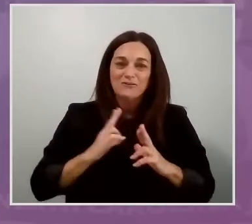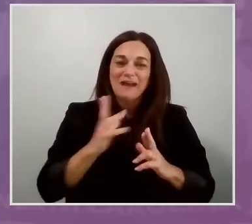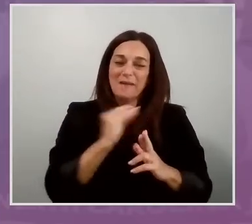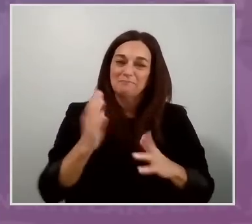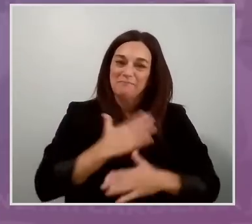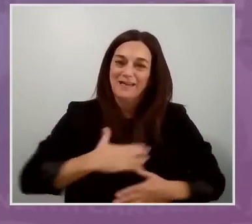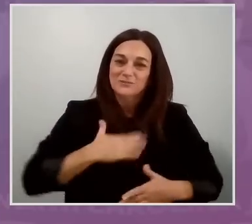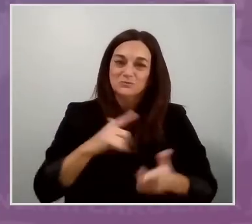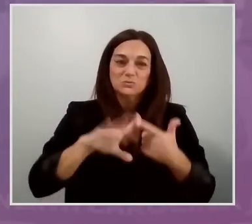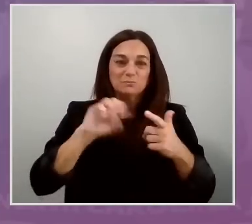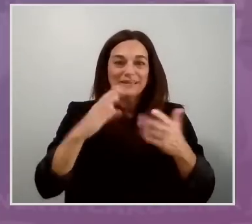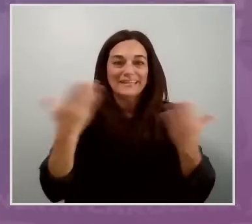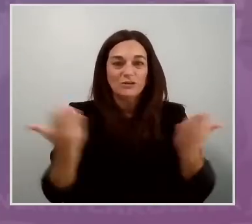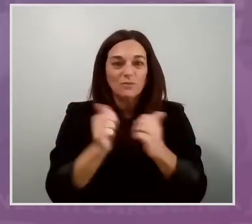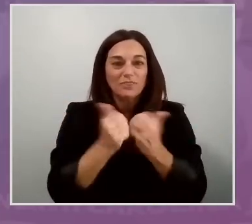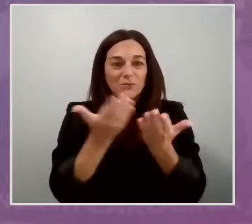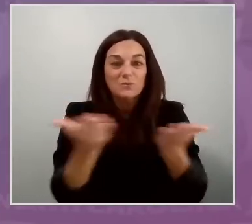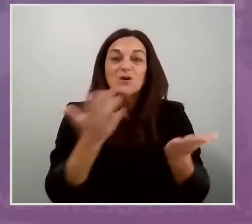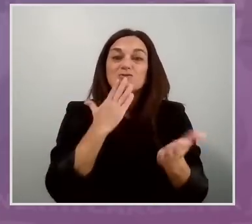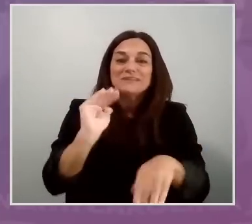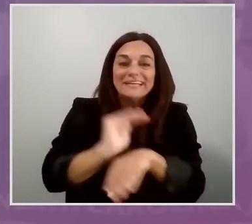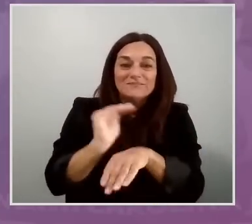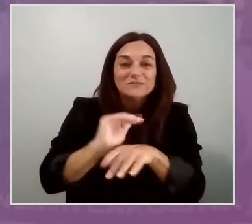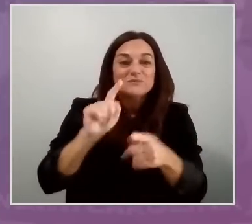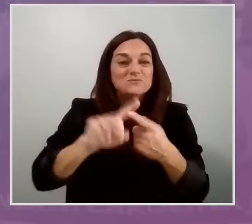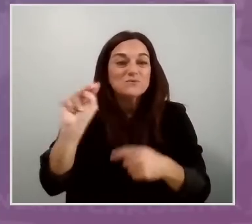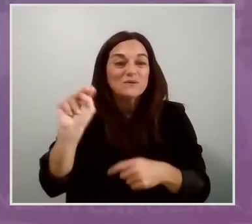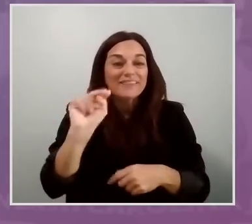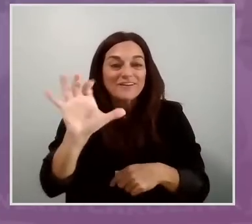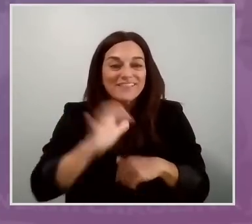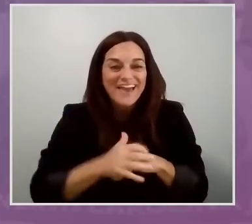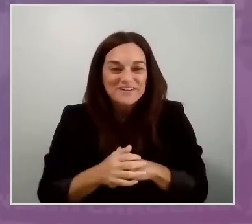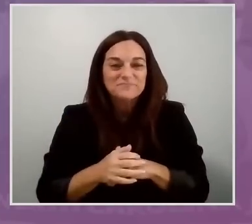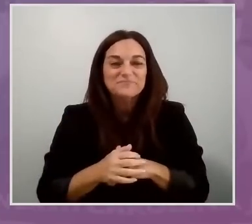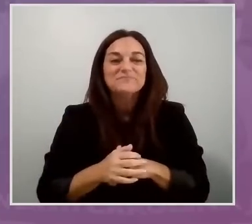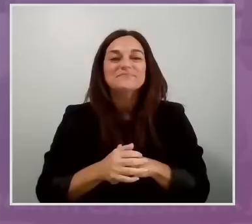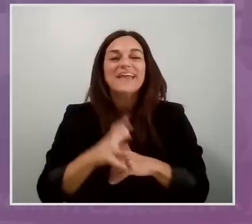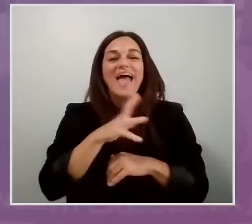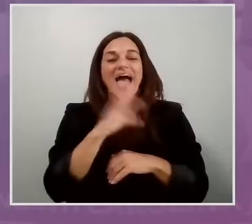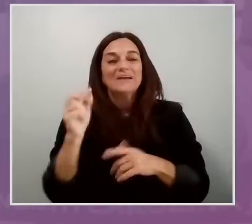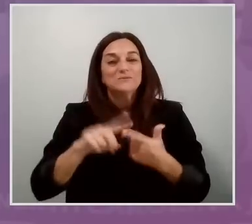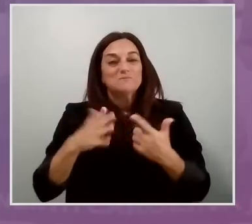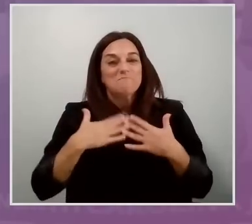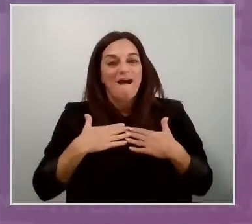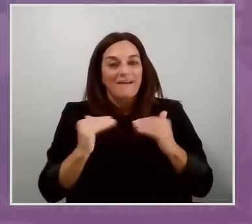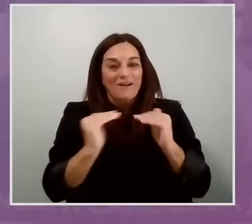IT IS TRULY MY HONOR AND PLEASURE TO BE WITH YOU. GOOD EVENING TO NORTH